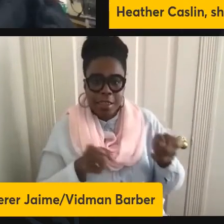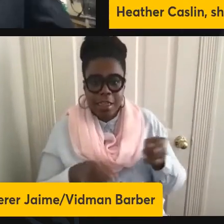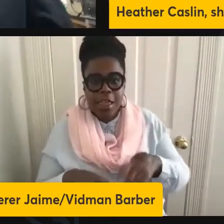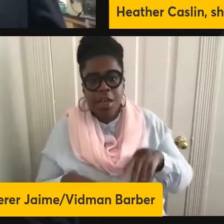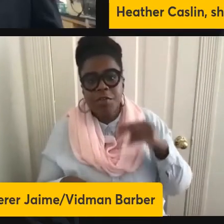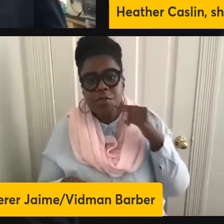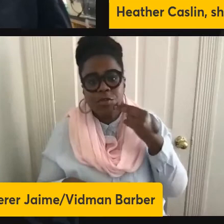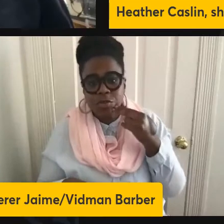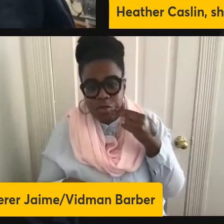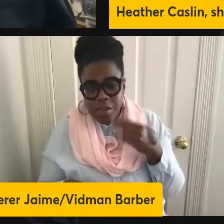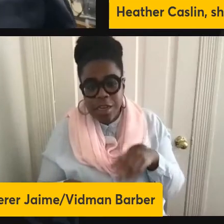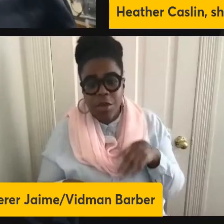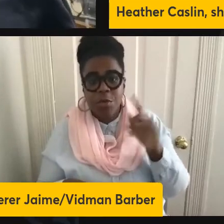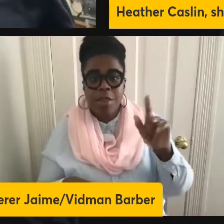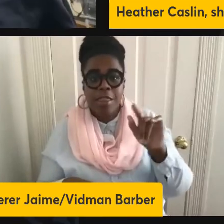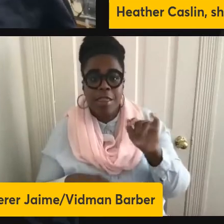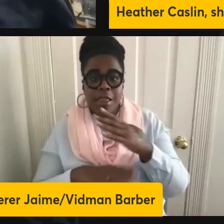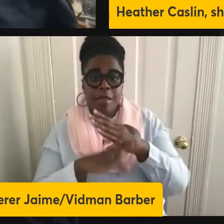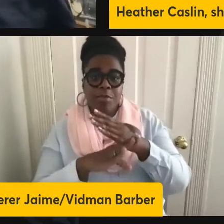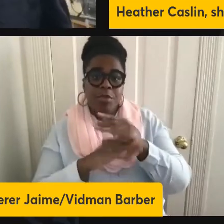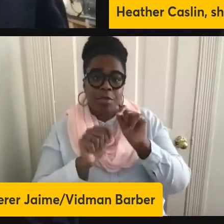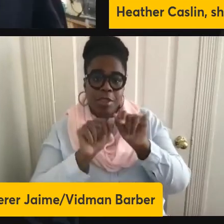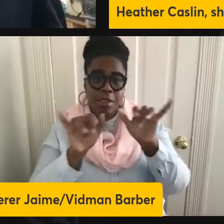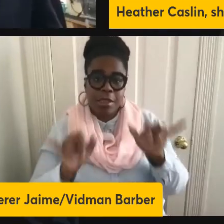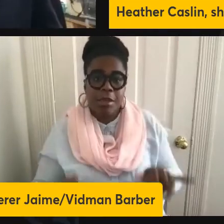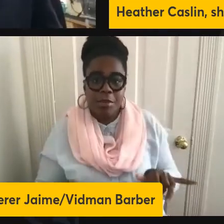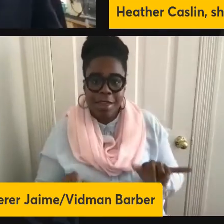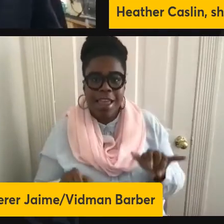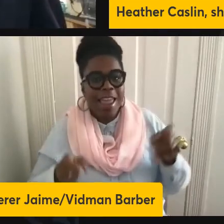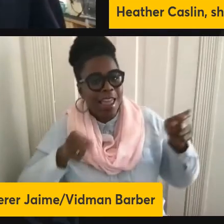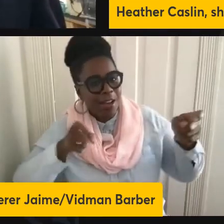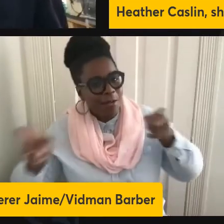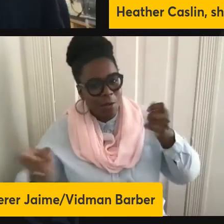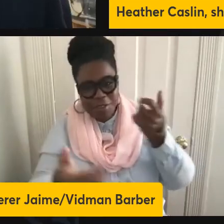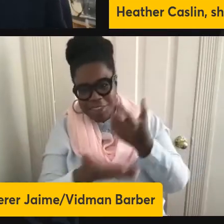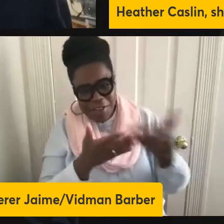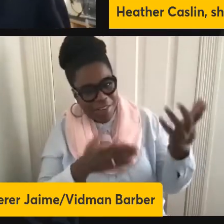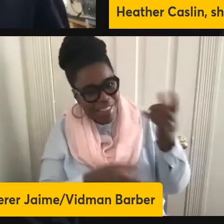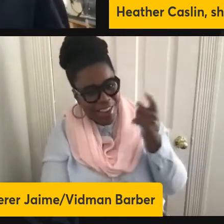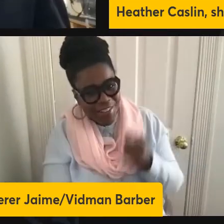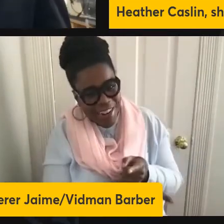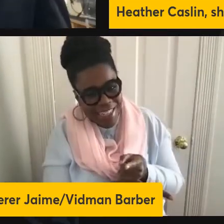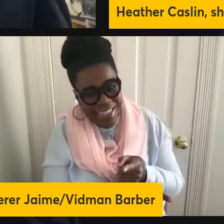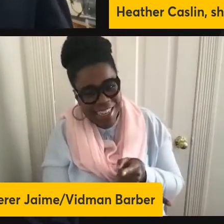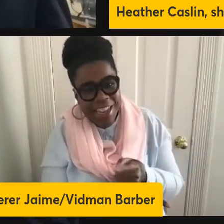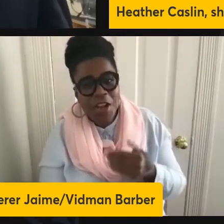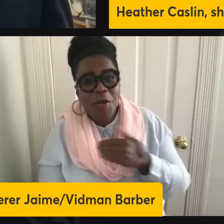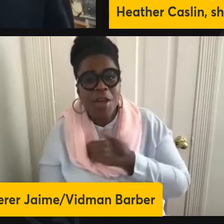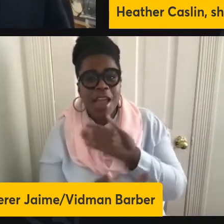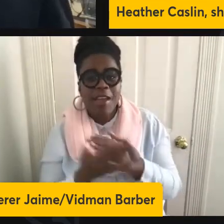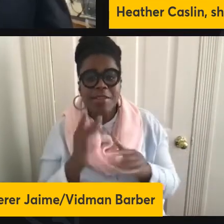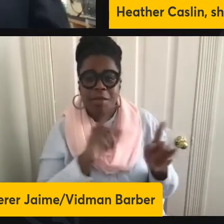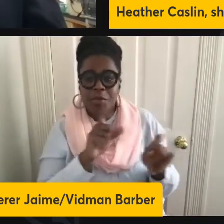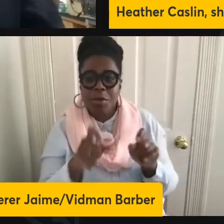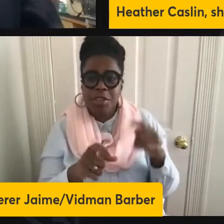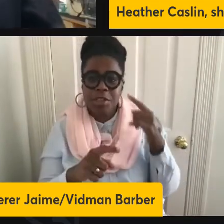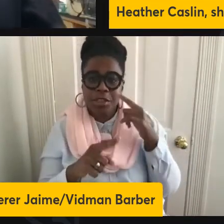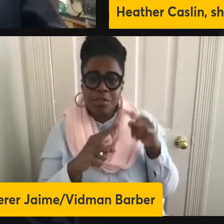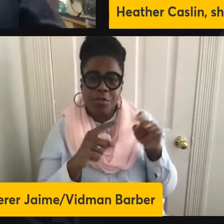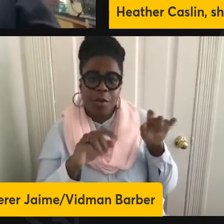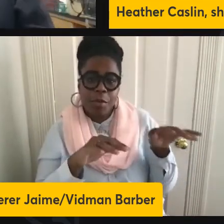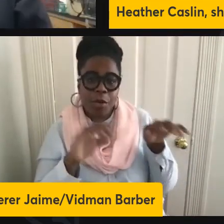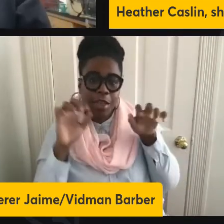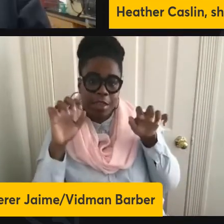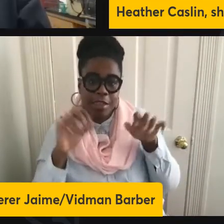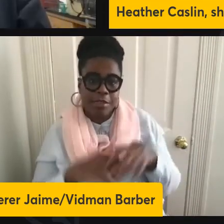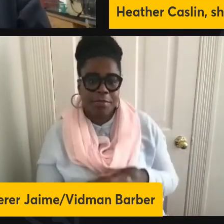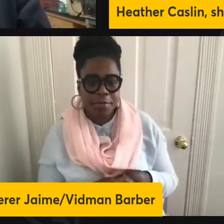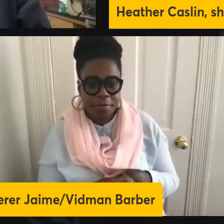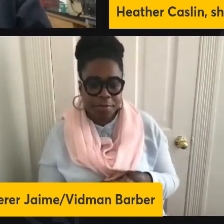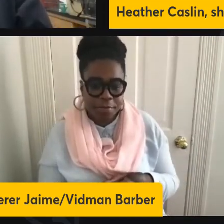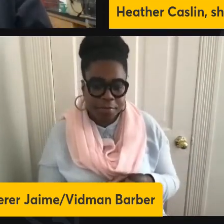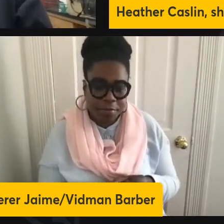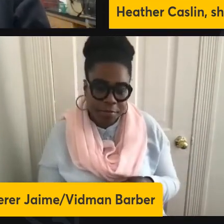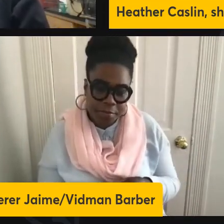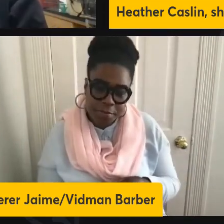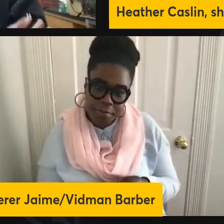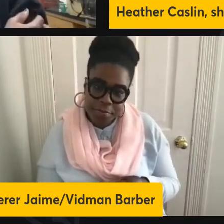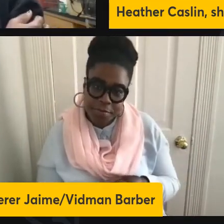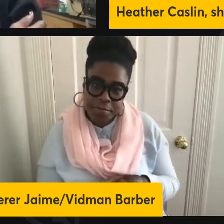course, for the immune system. Again, it rules everything right. And we do have some questions for the audience. I think the